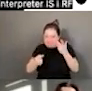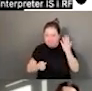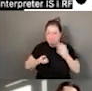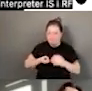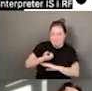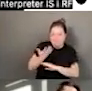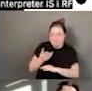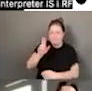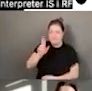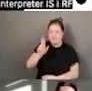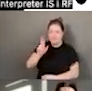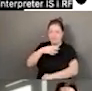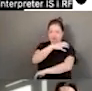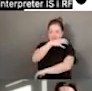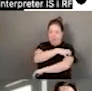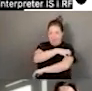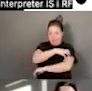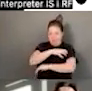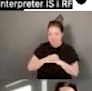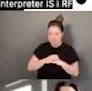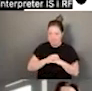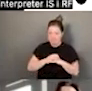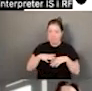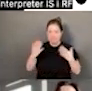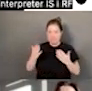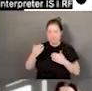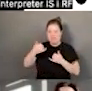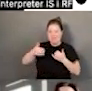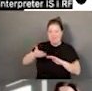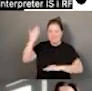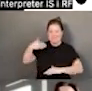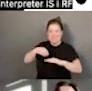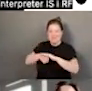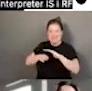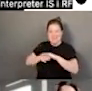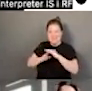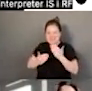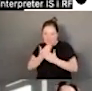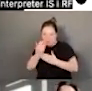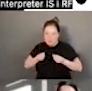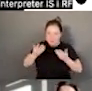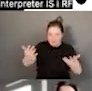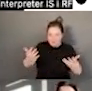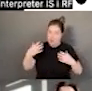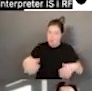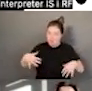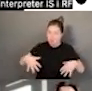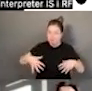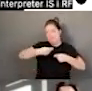the previous accessibility update to speak quite a lot about. So we won't do a long presentation there,